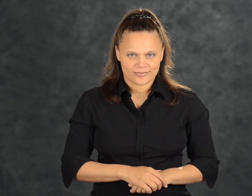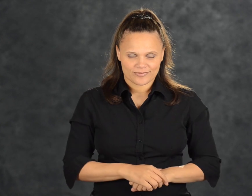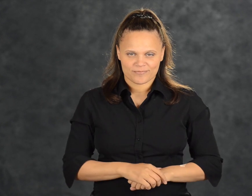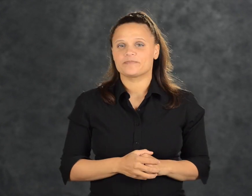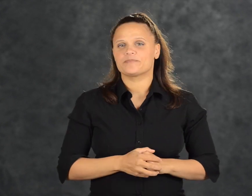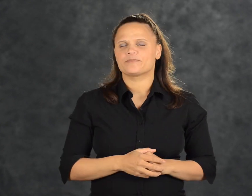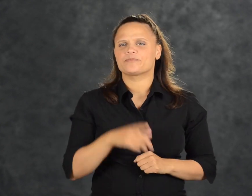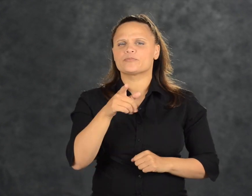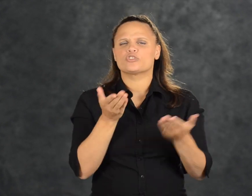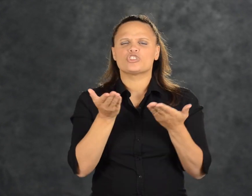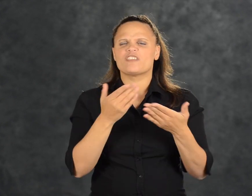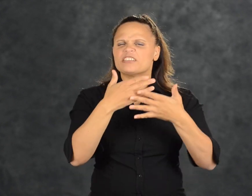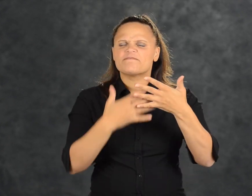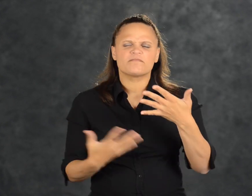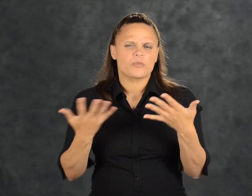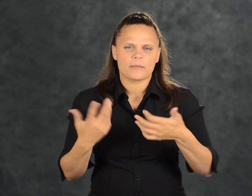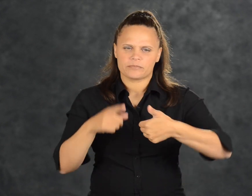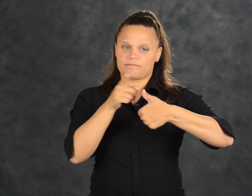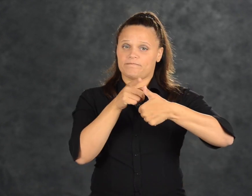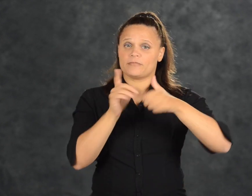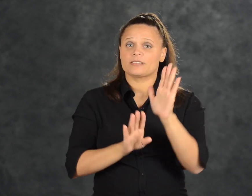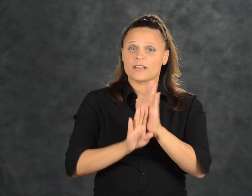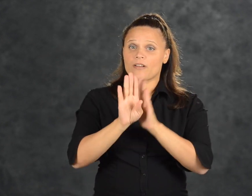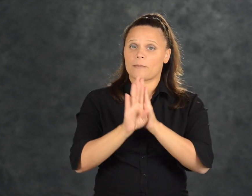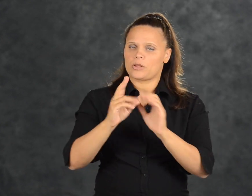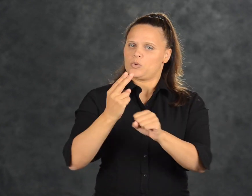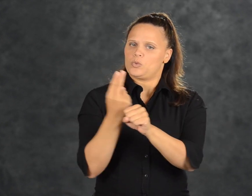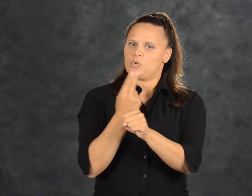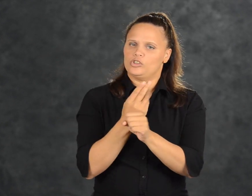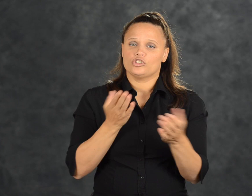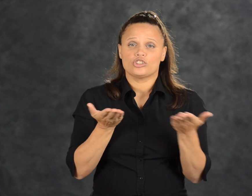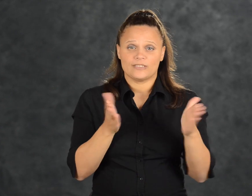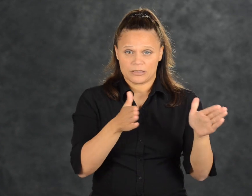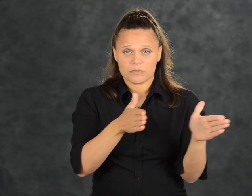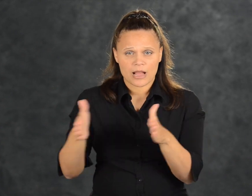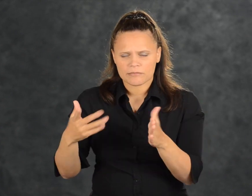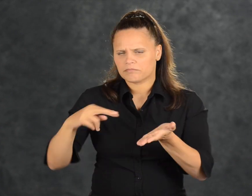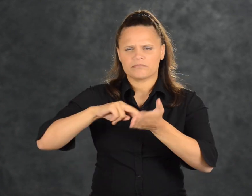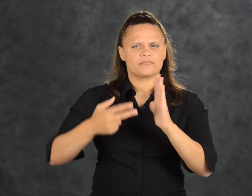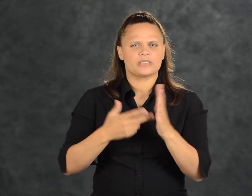Here are some of the services available: Development and utilization of a service plan.